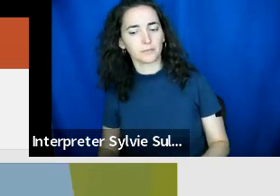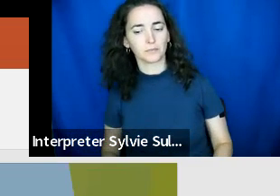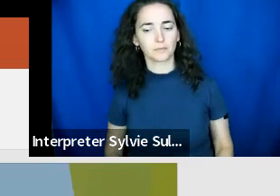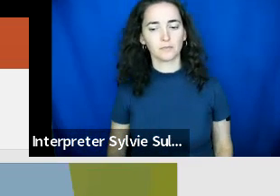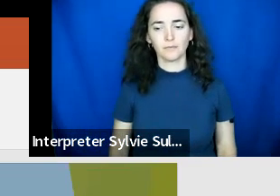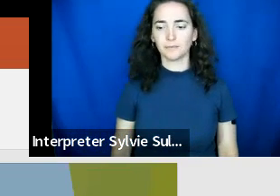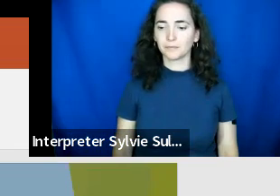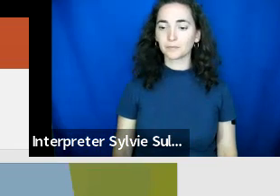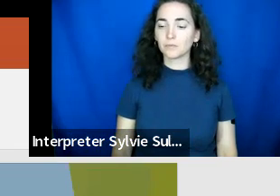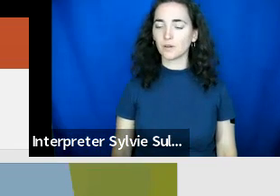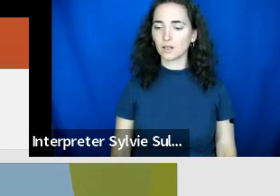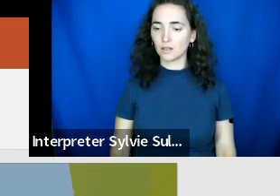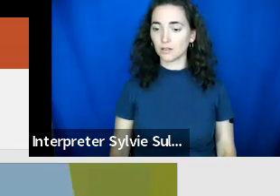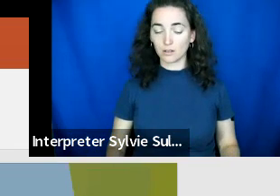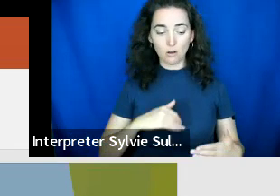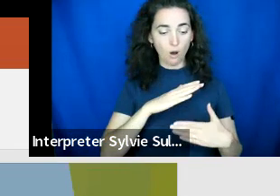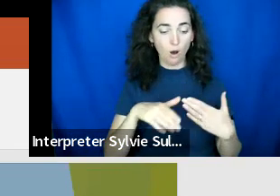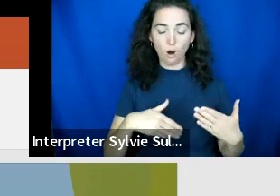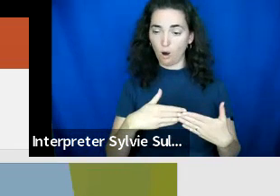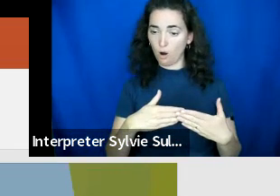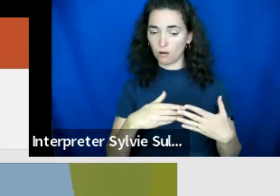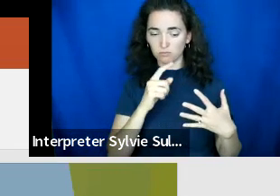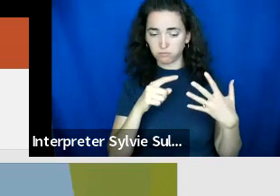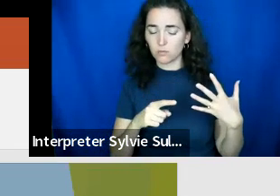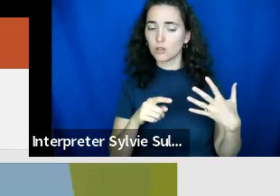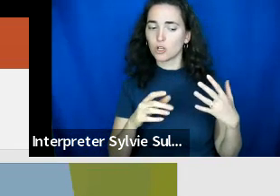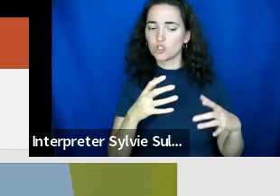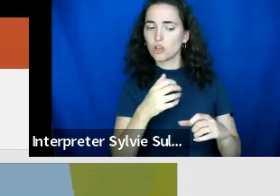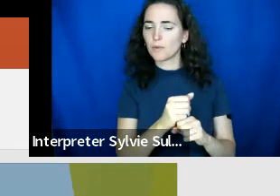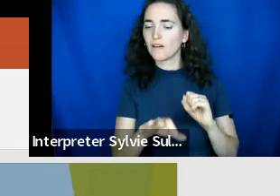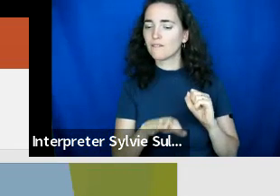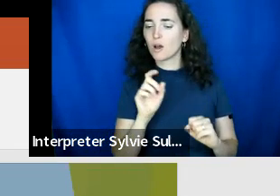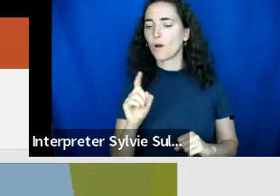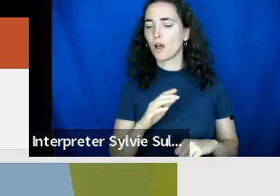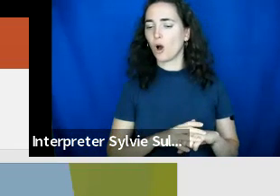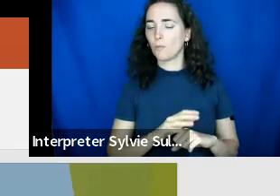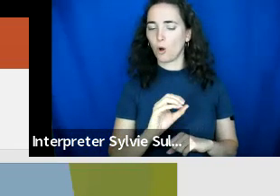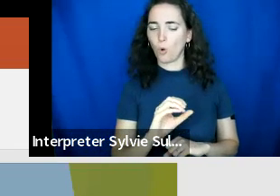You can find a summary of all this, all on our website on our Ocdd website.